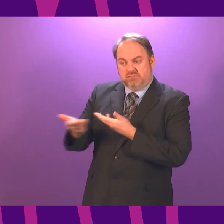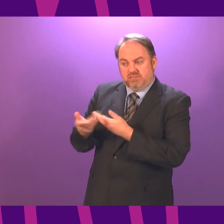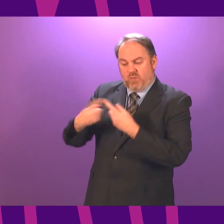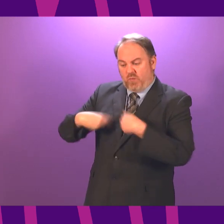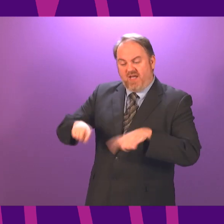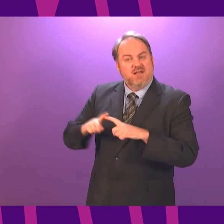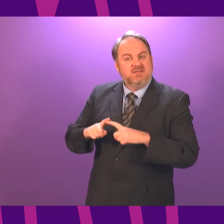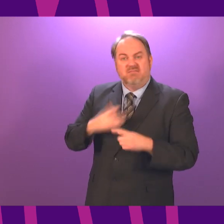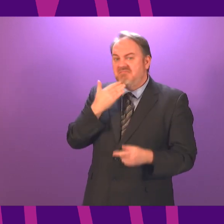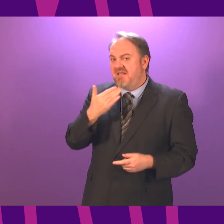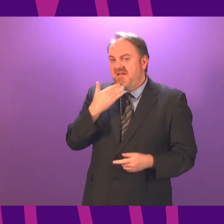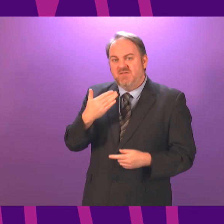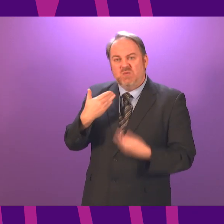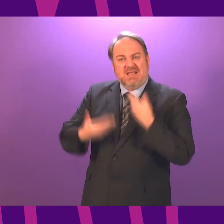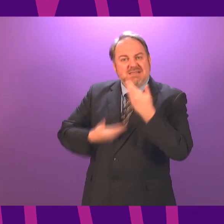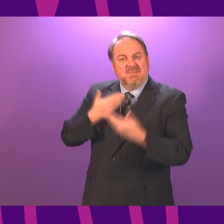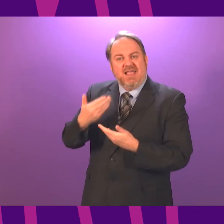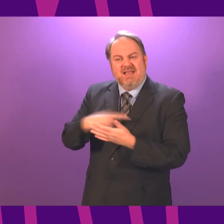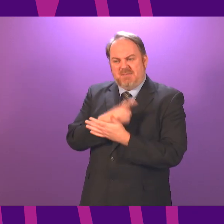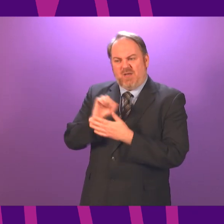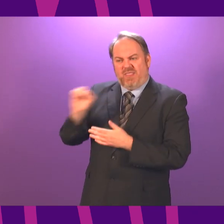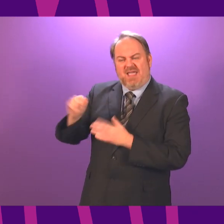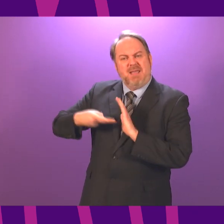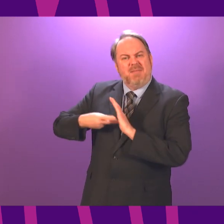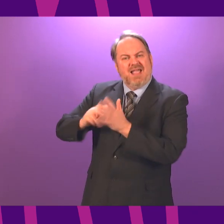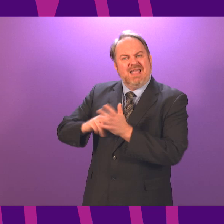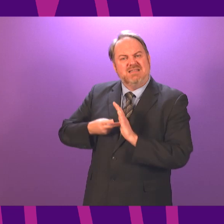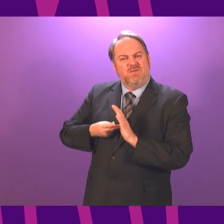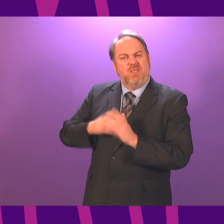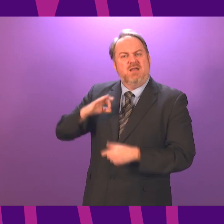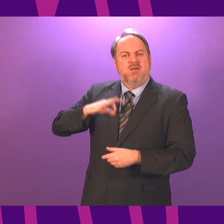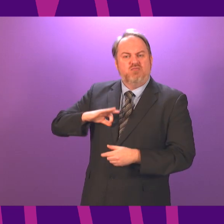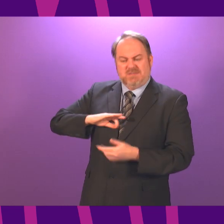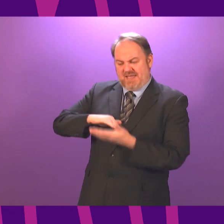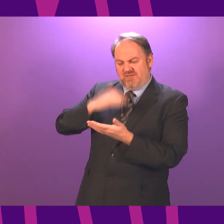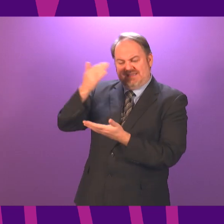on development of the shared prosperity fund. Despite our development of clear proposals for